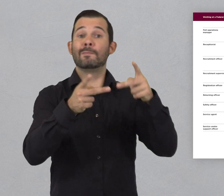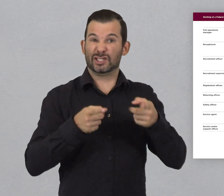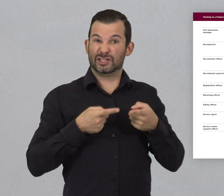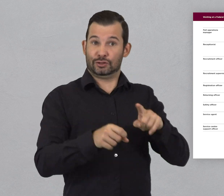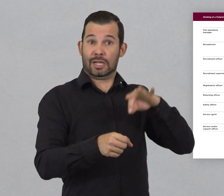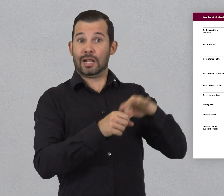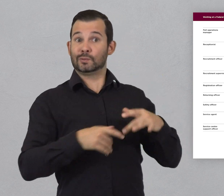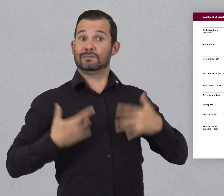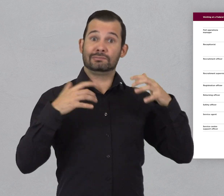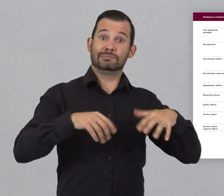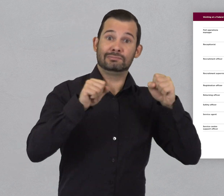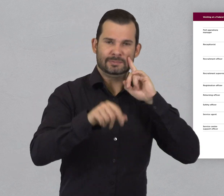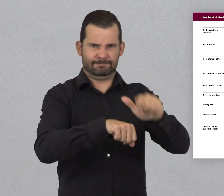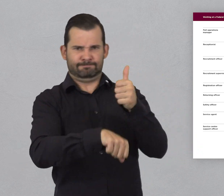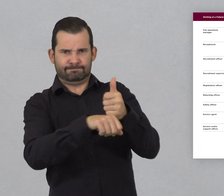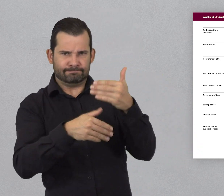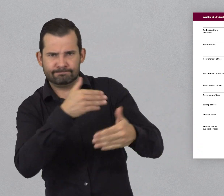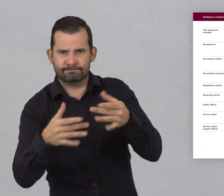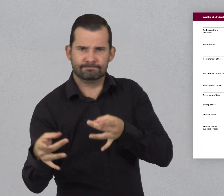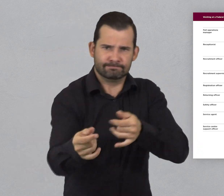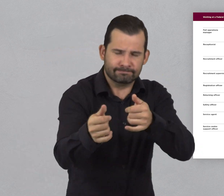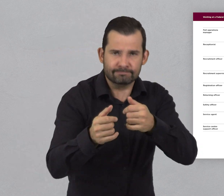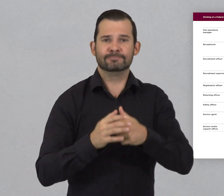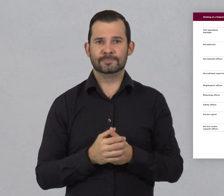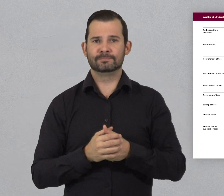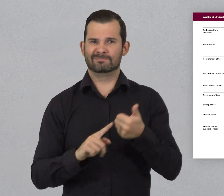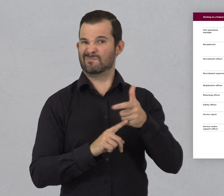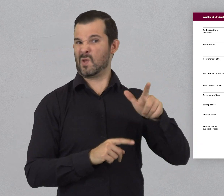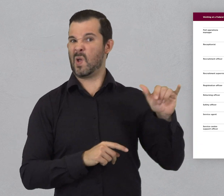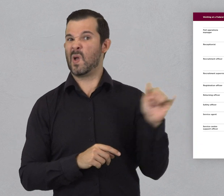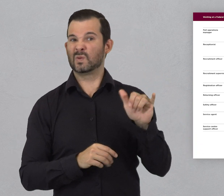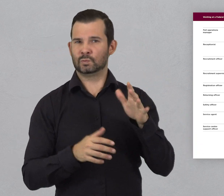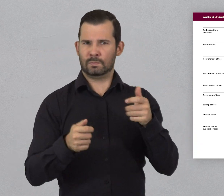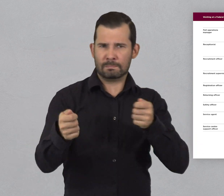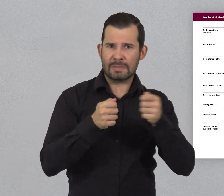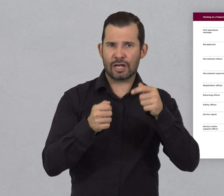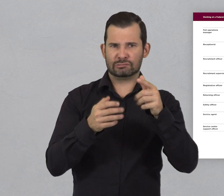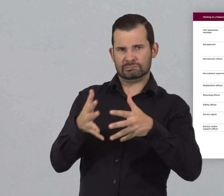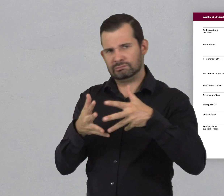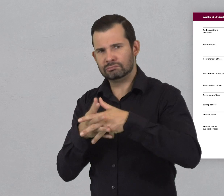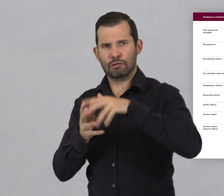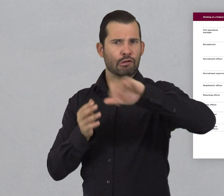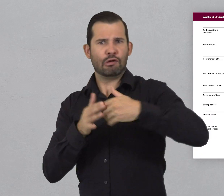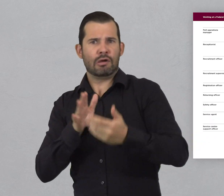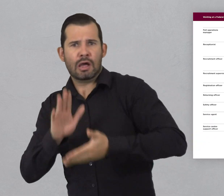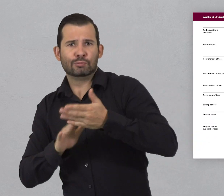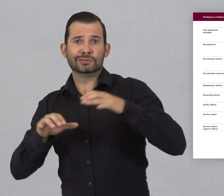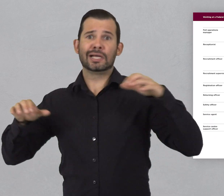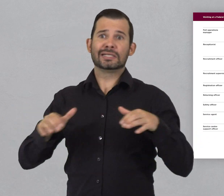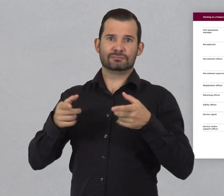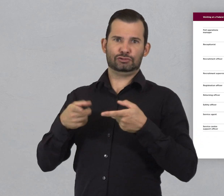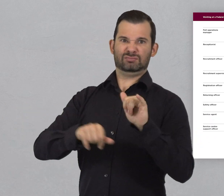places during an electoral event are implemented. They also manage and integrate all operations and